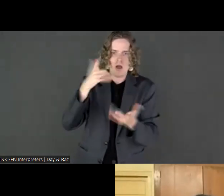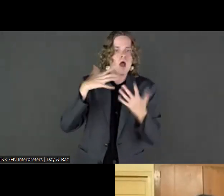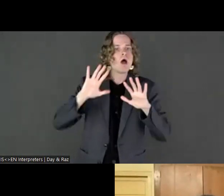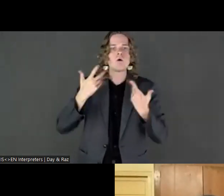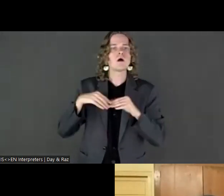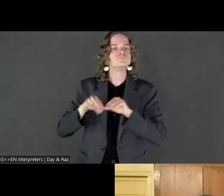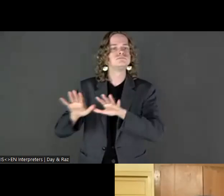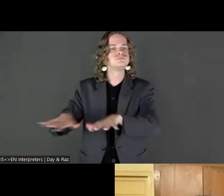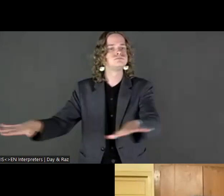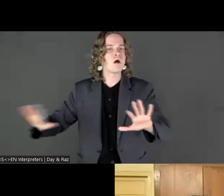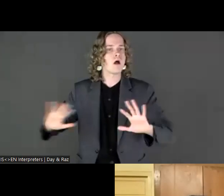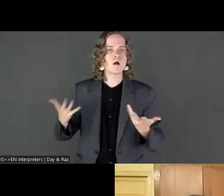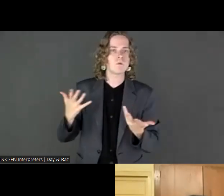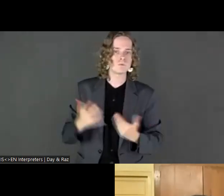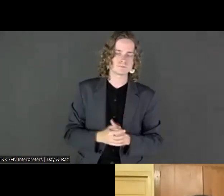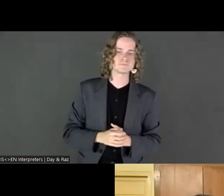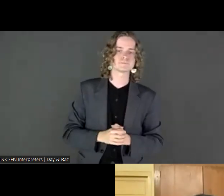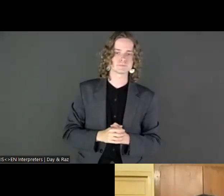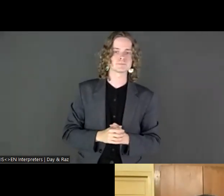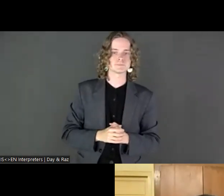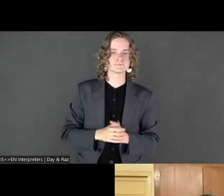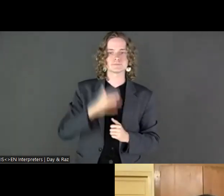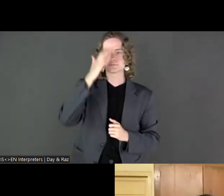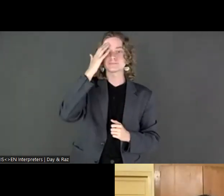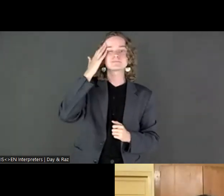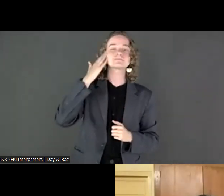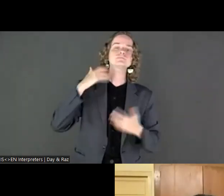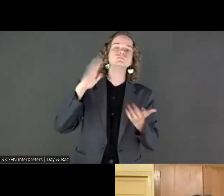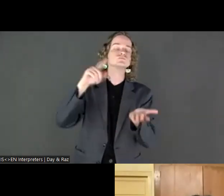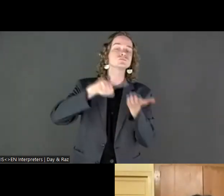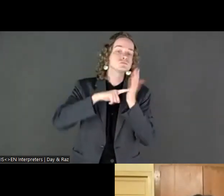forward. And I think this ties in pretty well to the work that is happening with GLAAD,